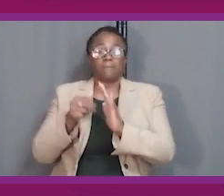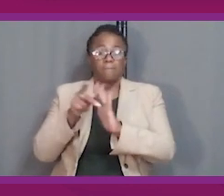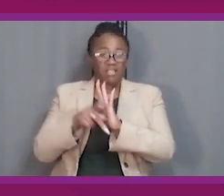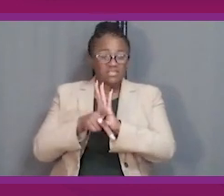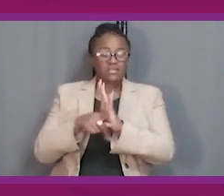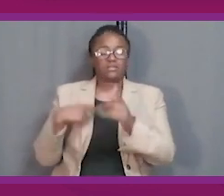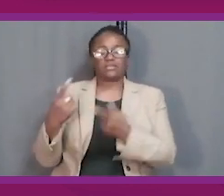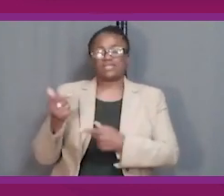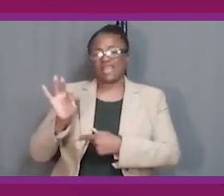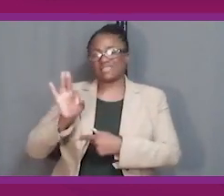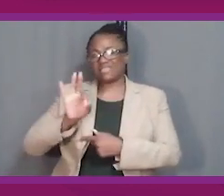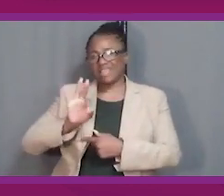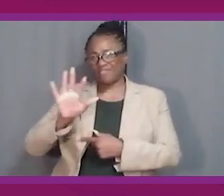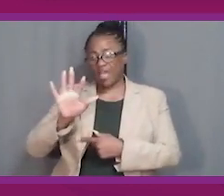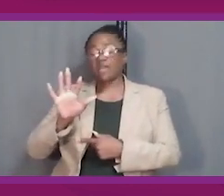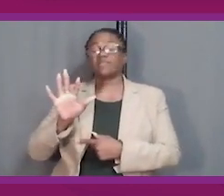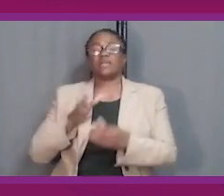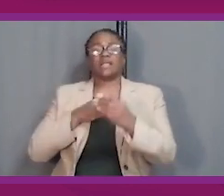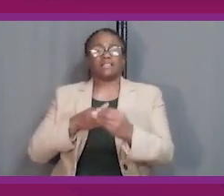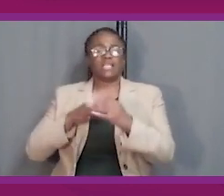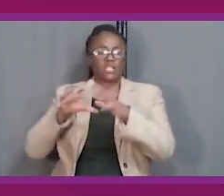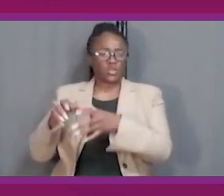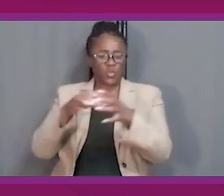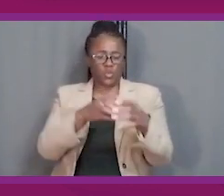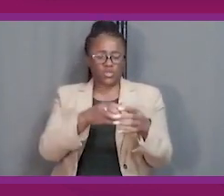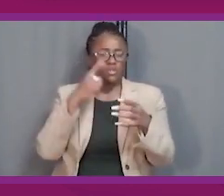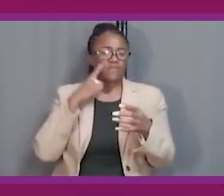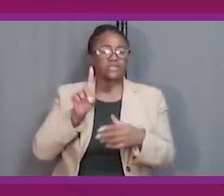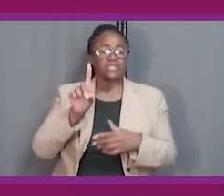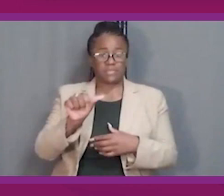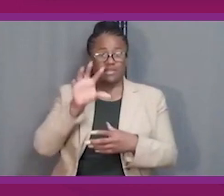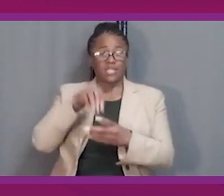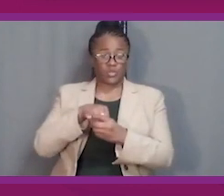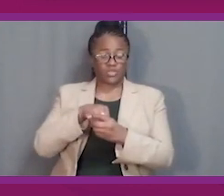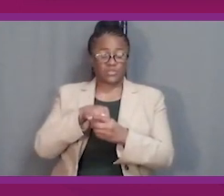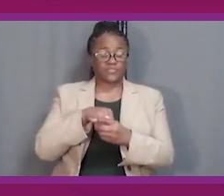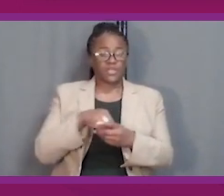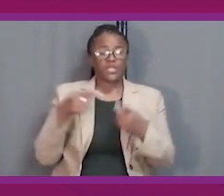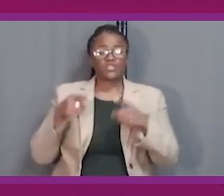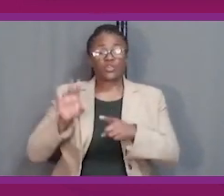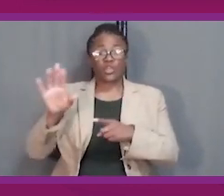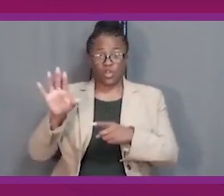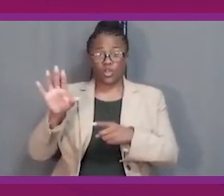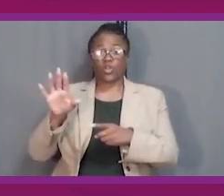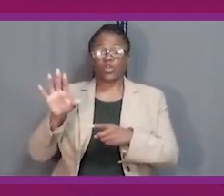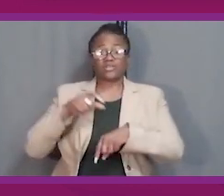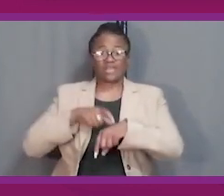During Marcie's appointment in the Obama administration, she represented the US in the development of global disaster risk reduction with the UN.